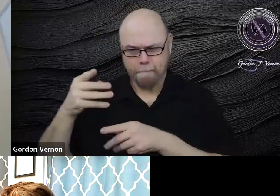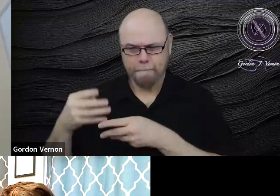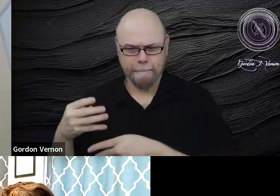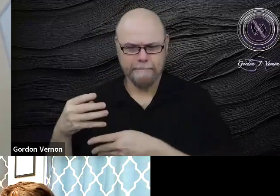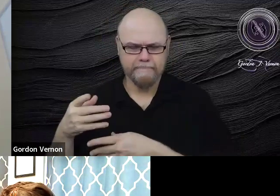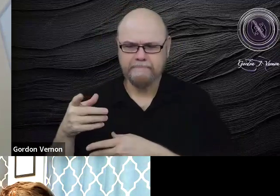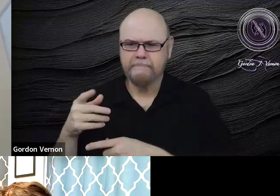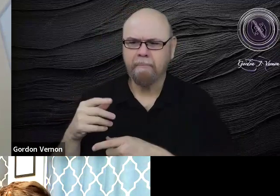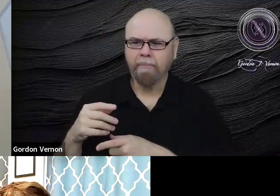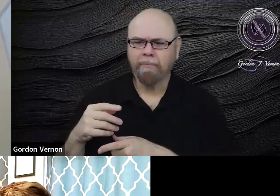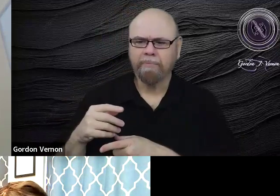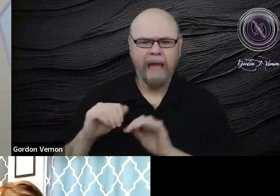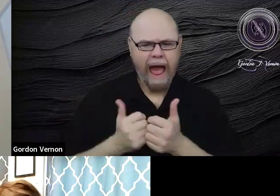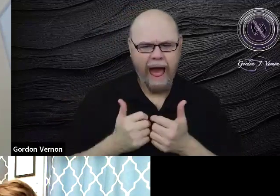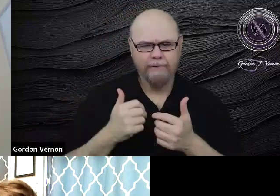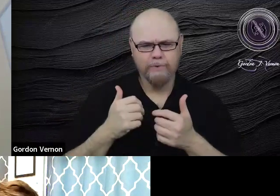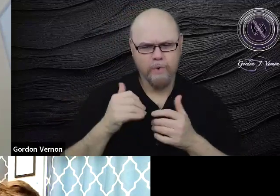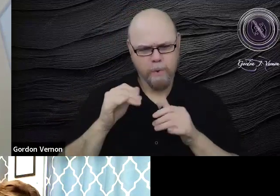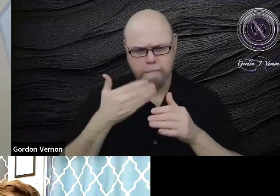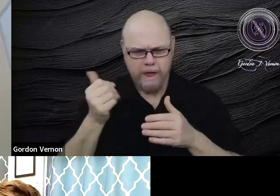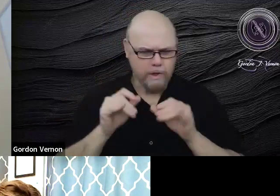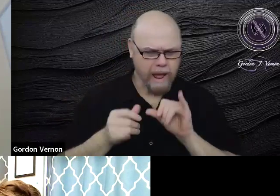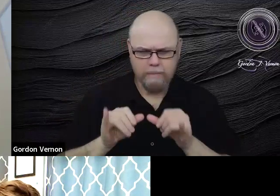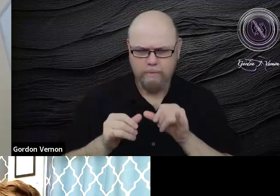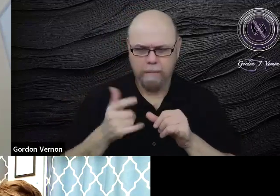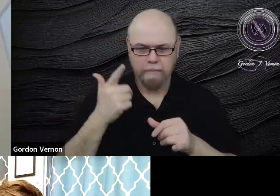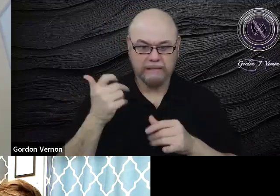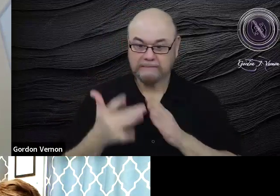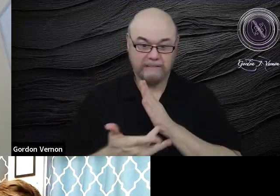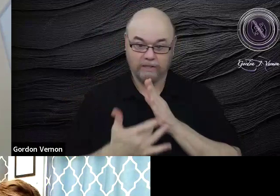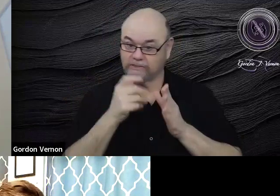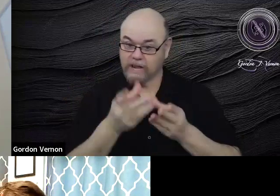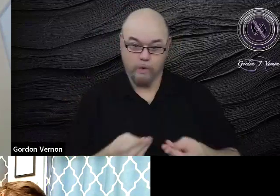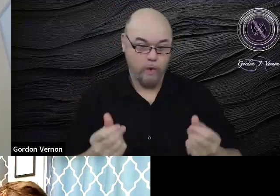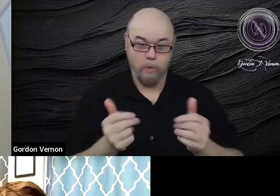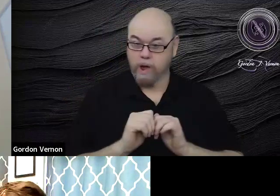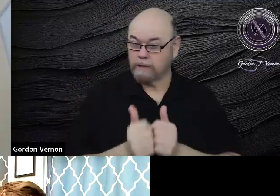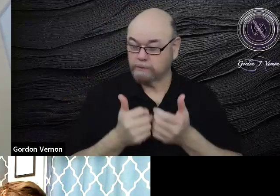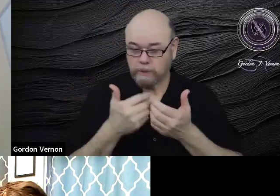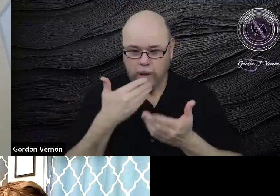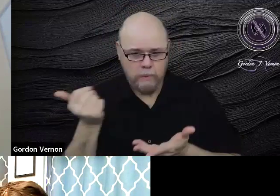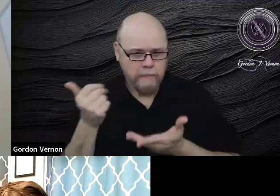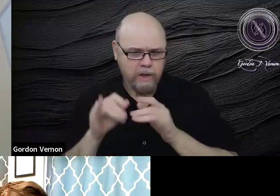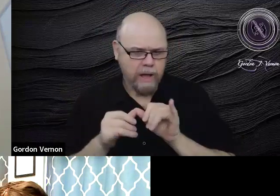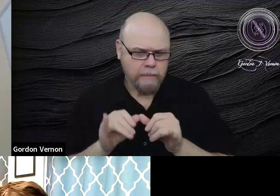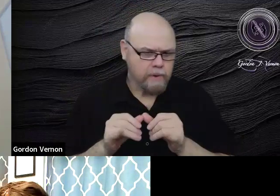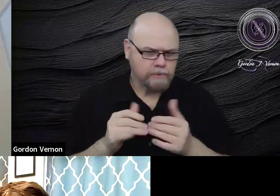explain that participants overrate their hearing a noise. Higher levels of neuroticism correlate